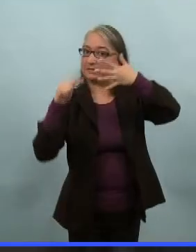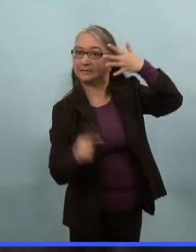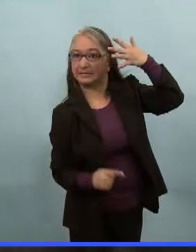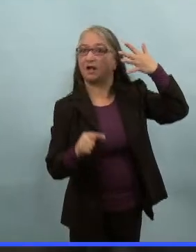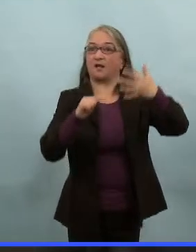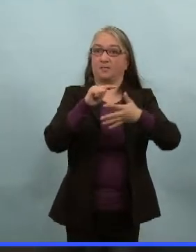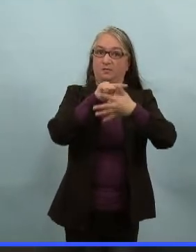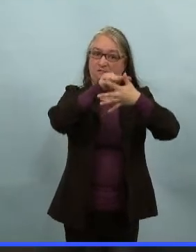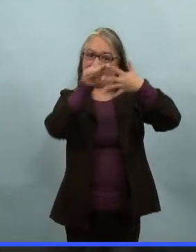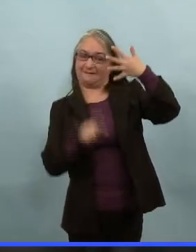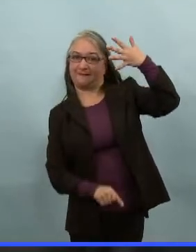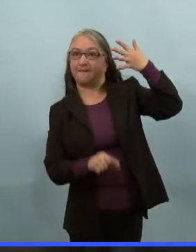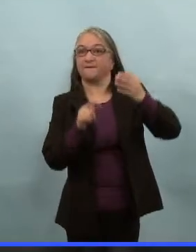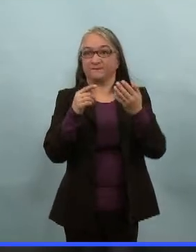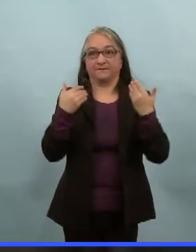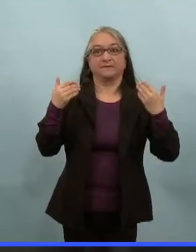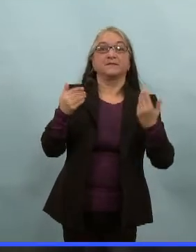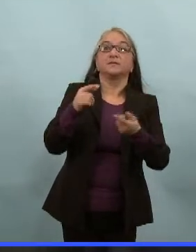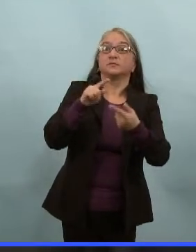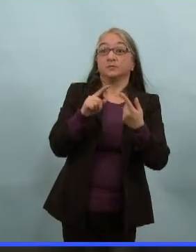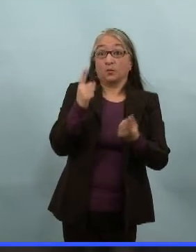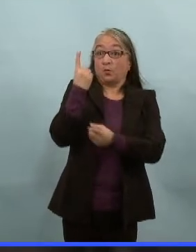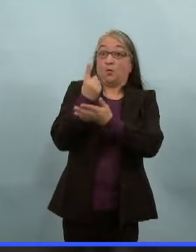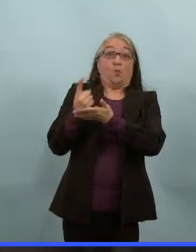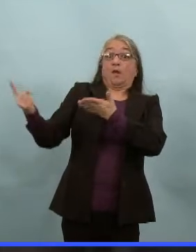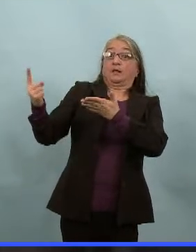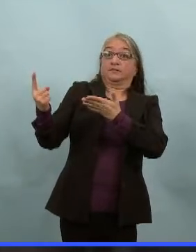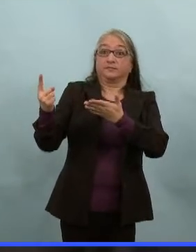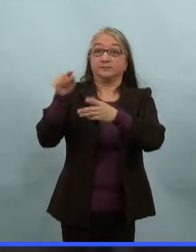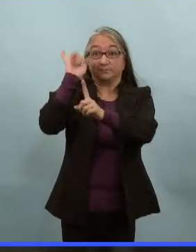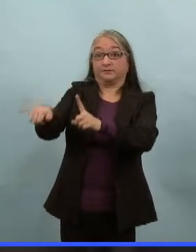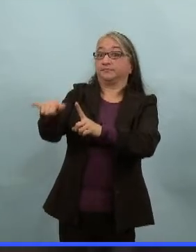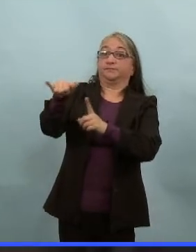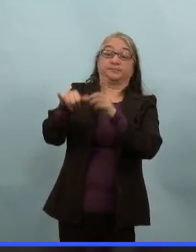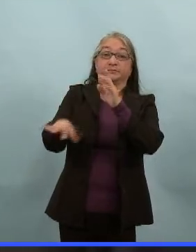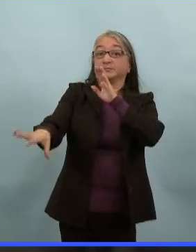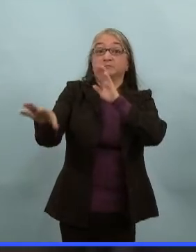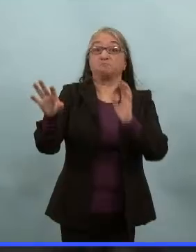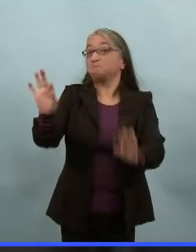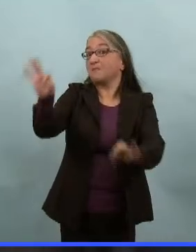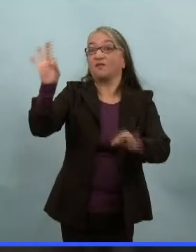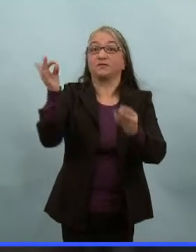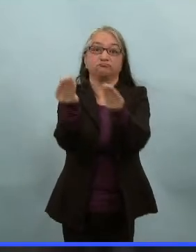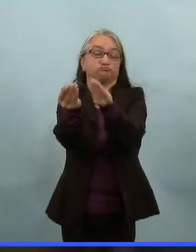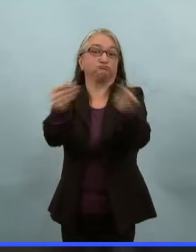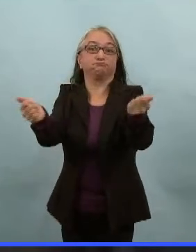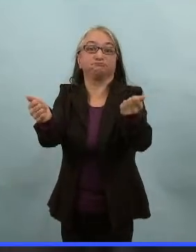silver bullet here where one item works where one tool works all these tools work together